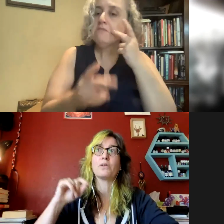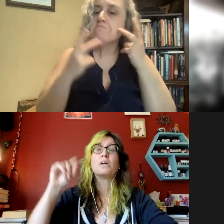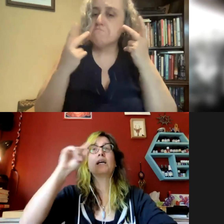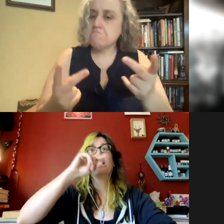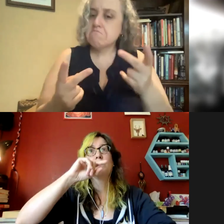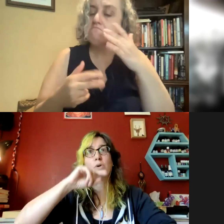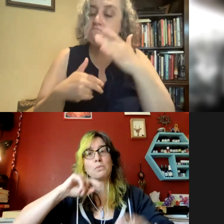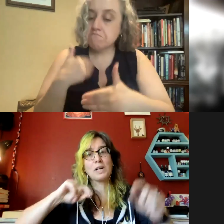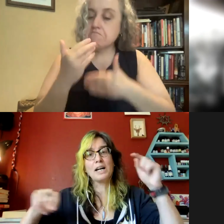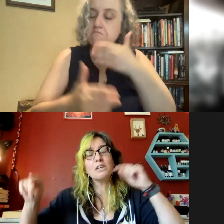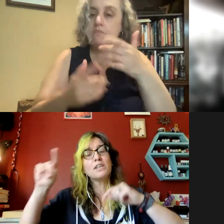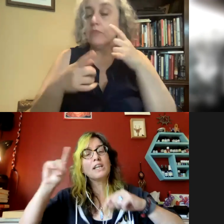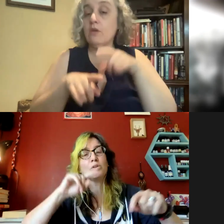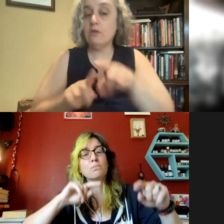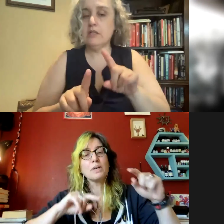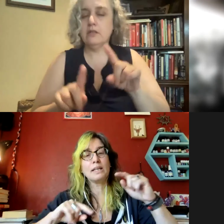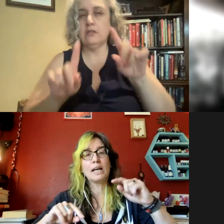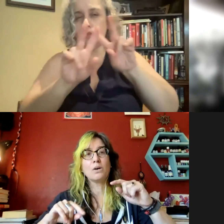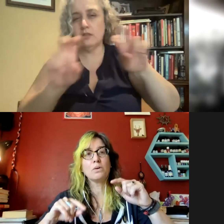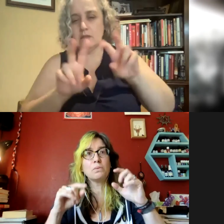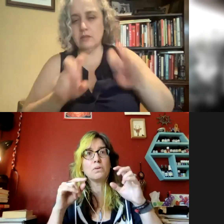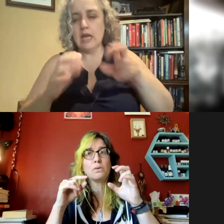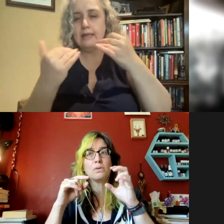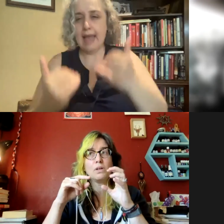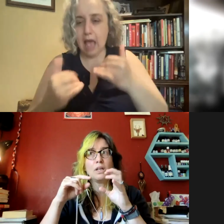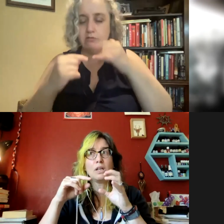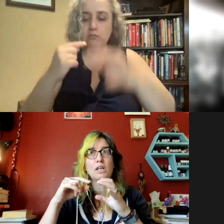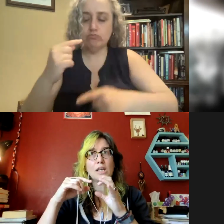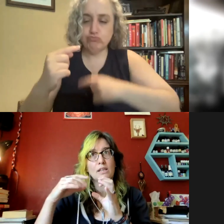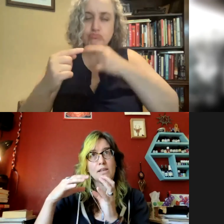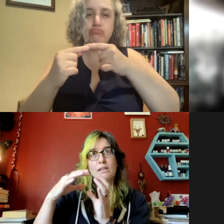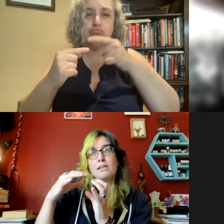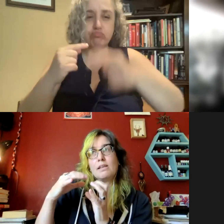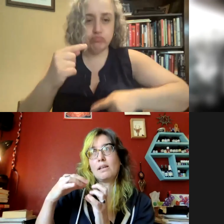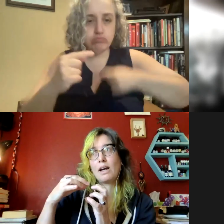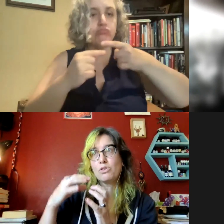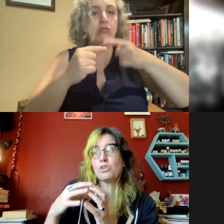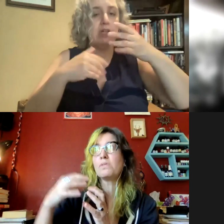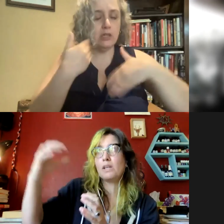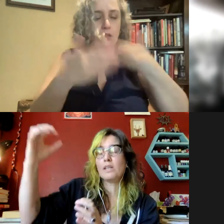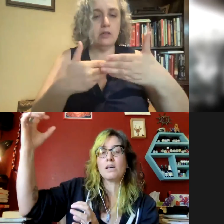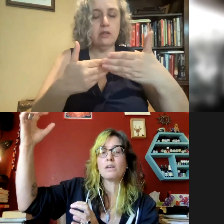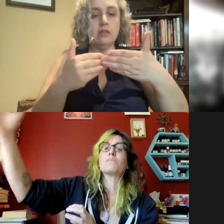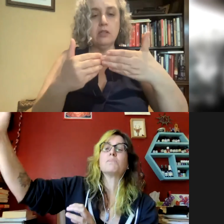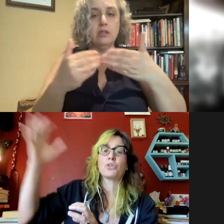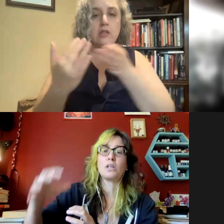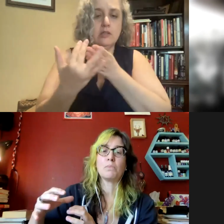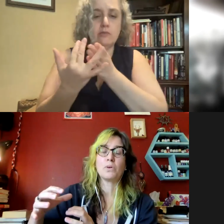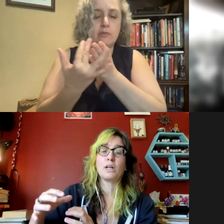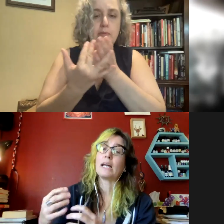We're in that loop right now, I do see us maturing more.